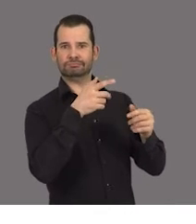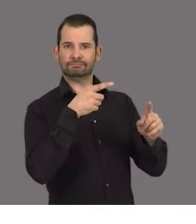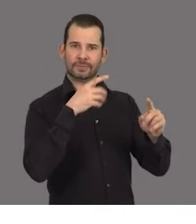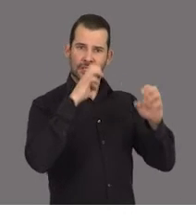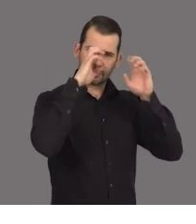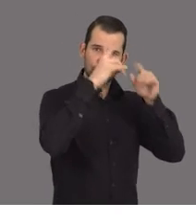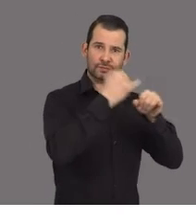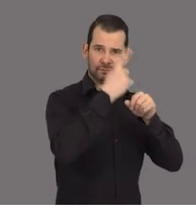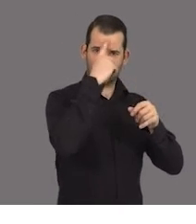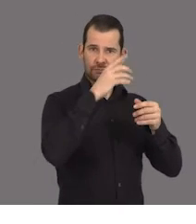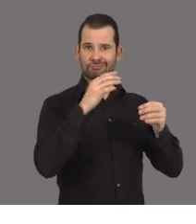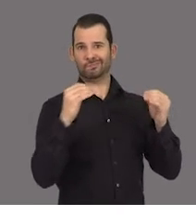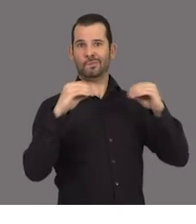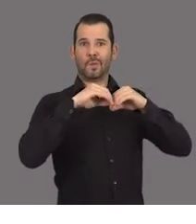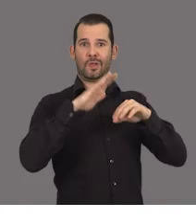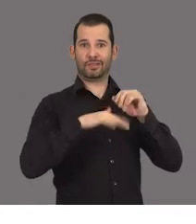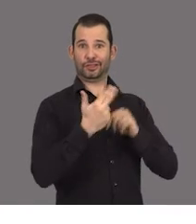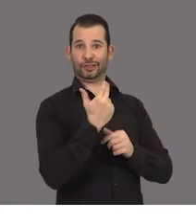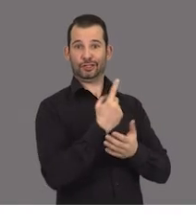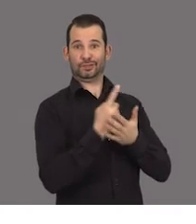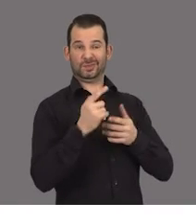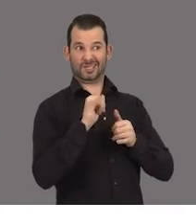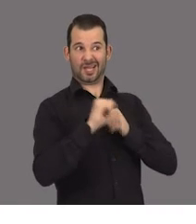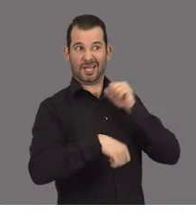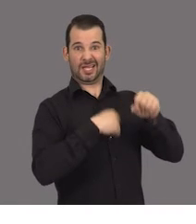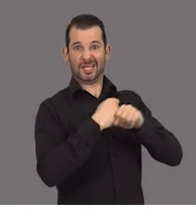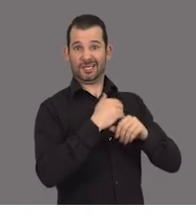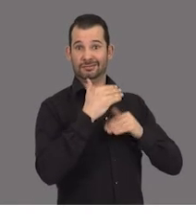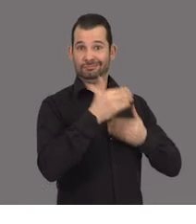eligible dependant at the end of the year;